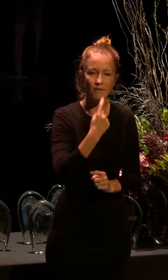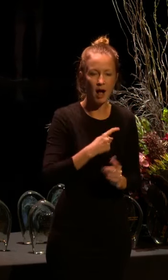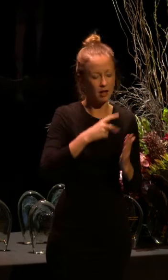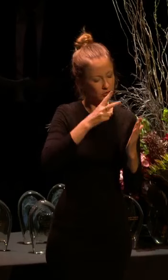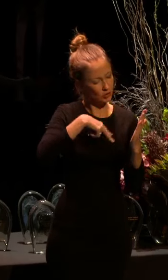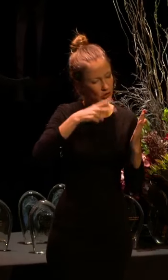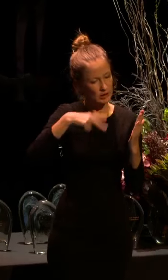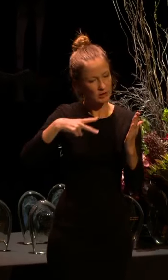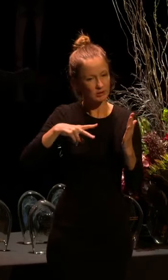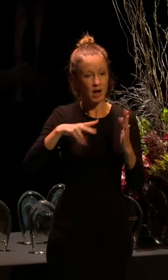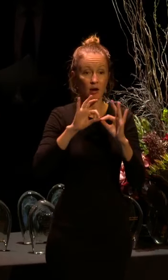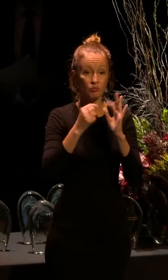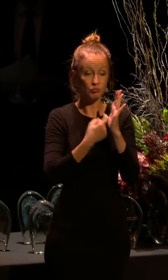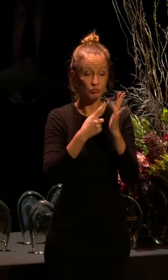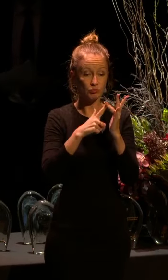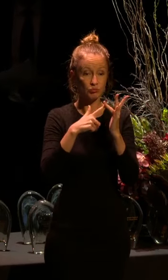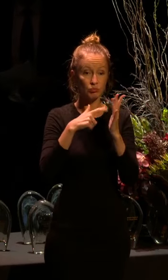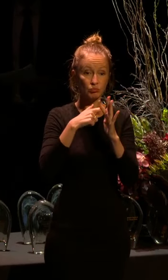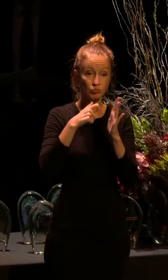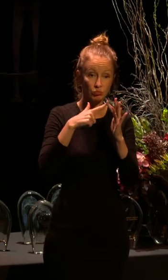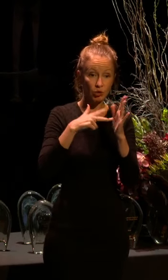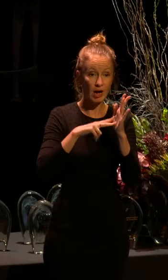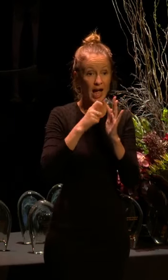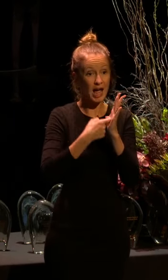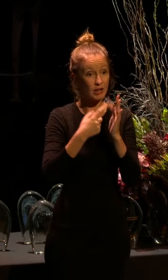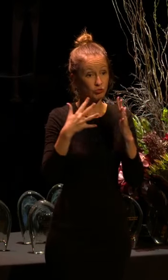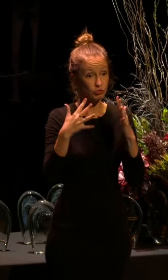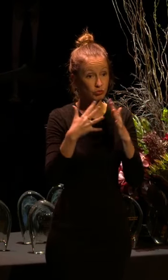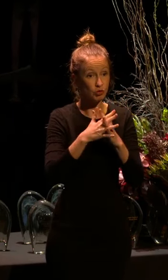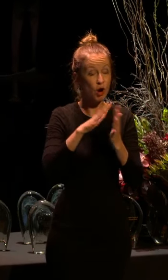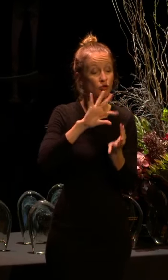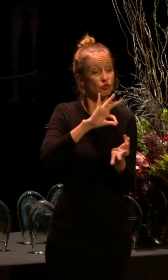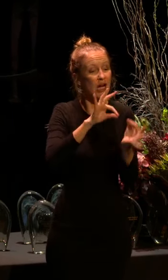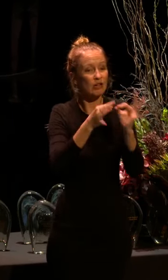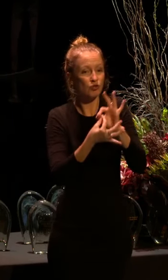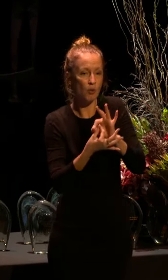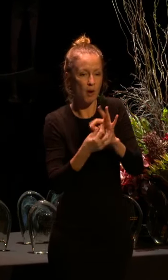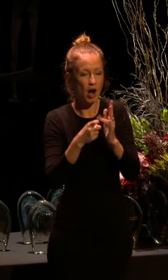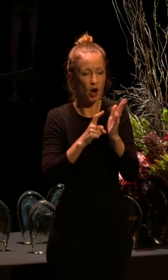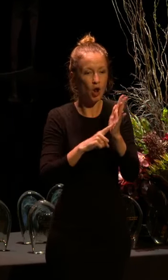Brook Andrew, reinterpretation of colonial and modern histories,